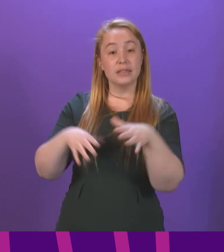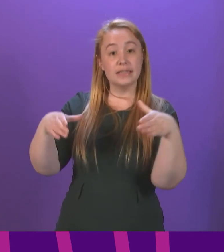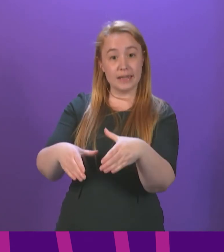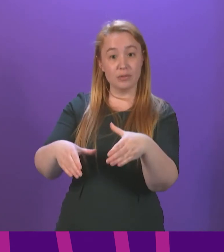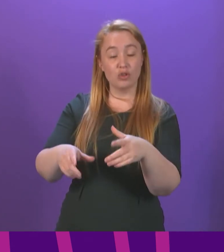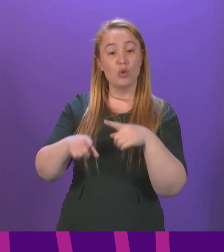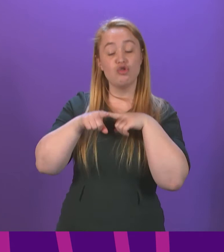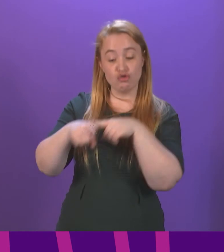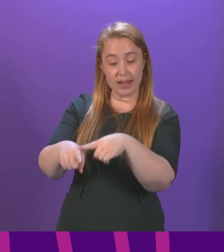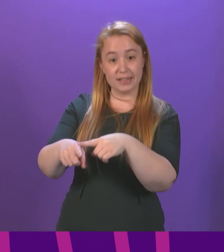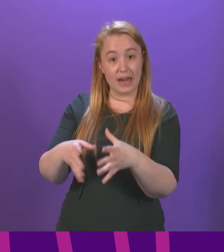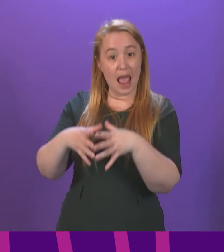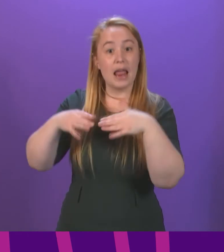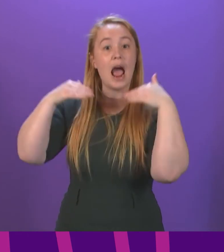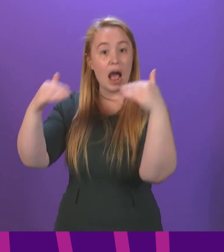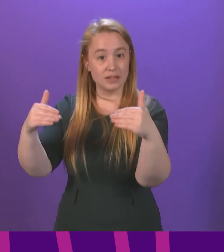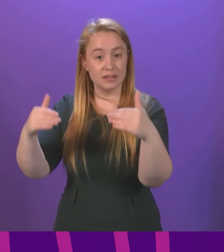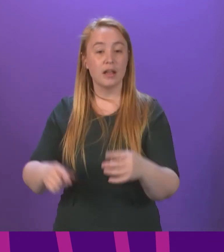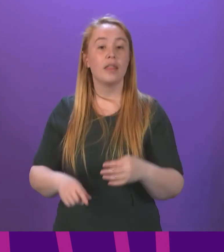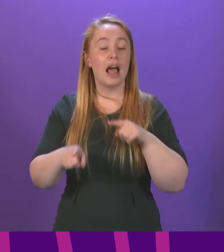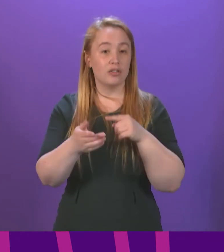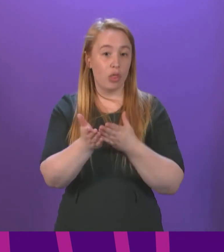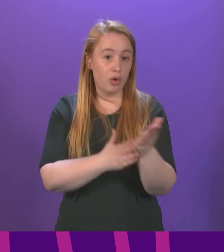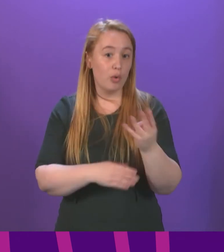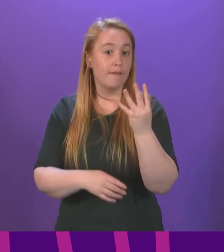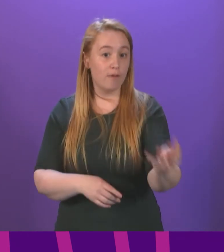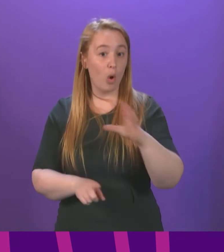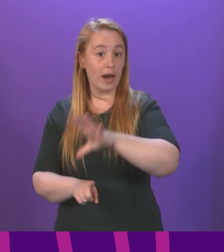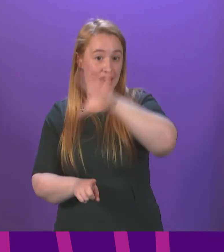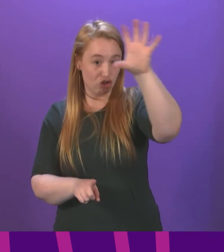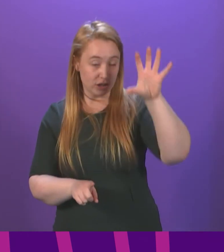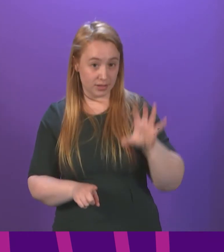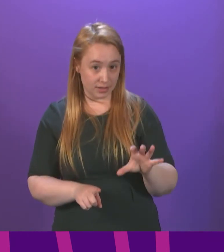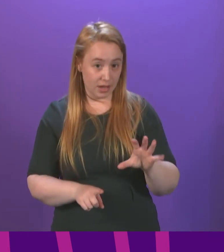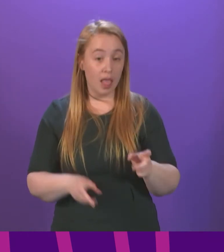is then reported through the four-nations twice-weekly publication on variants of concern.